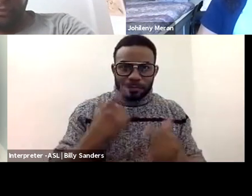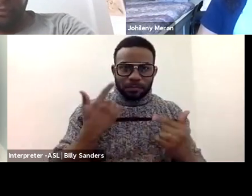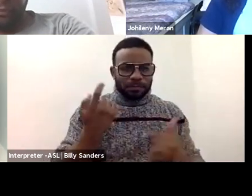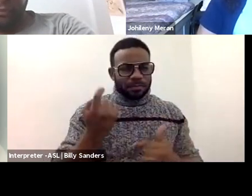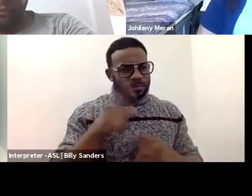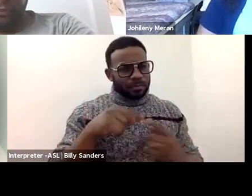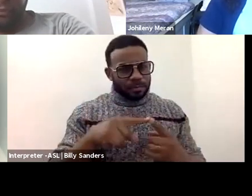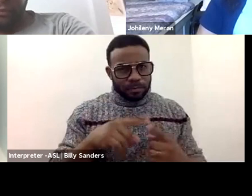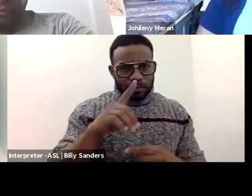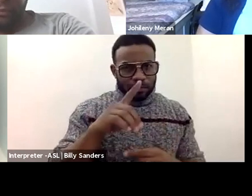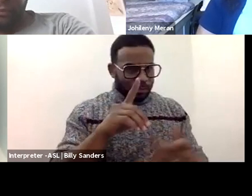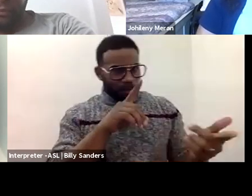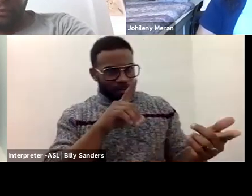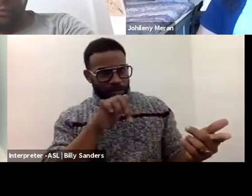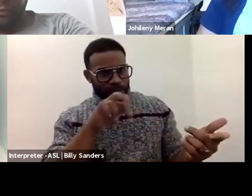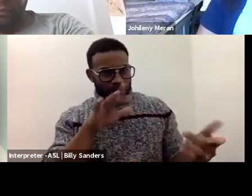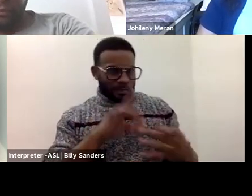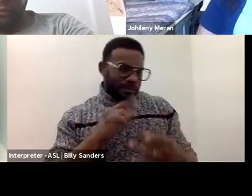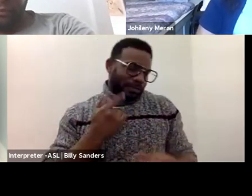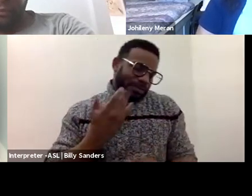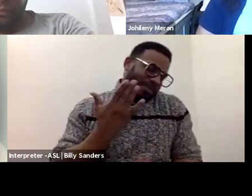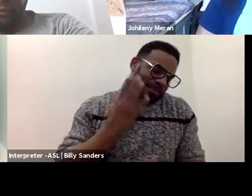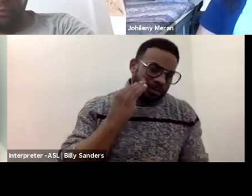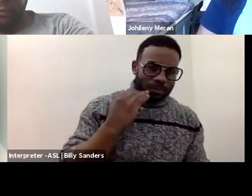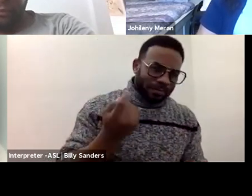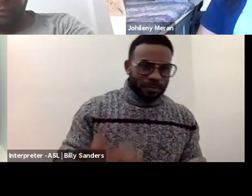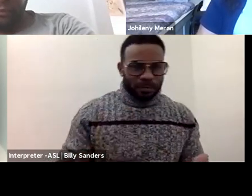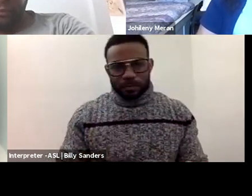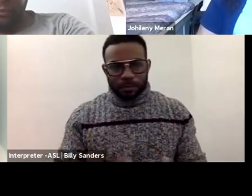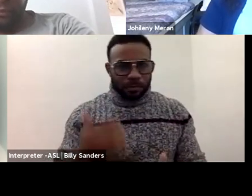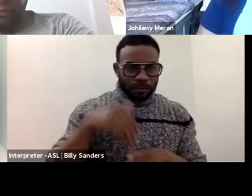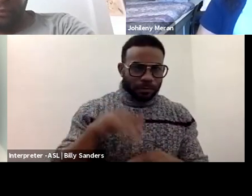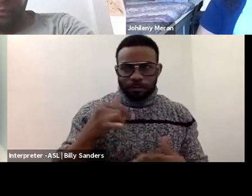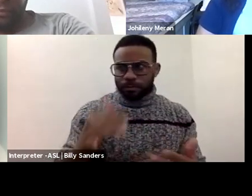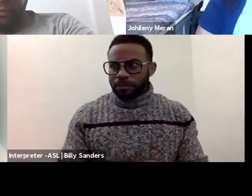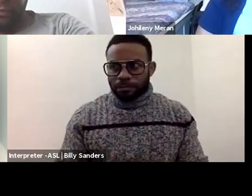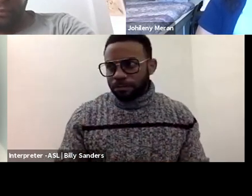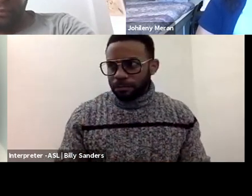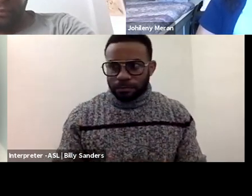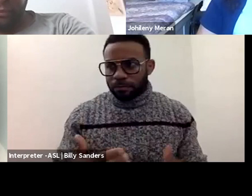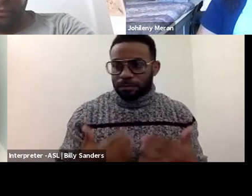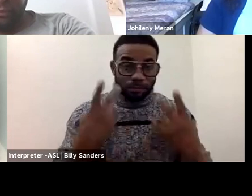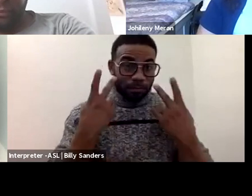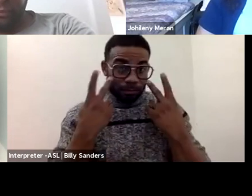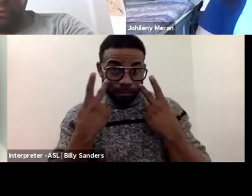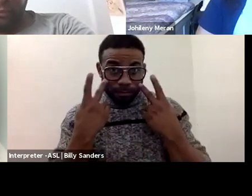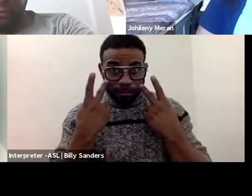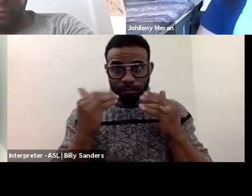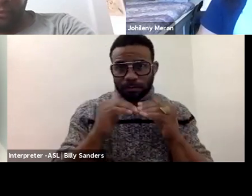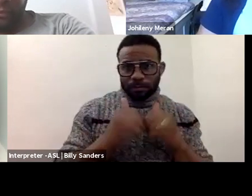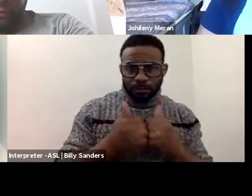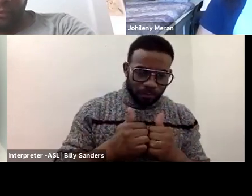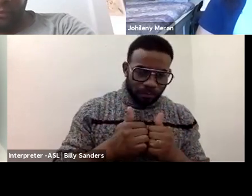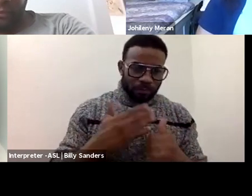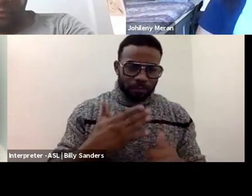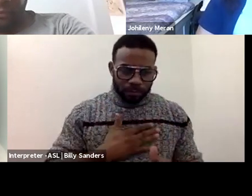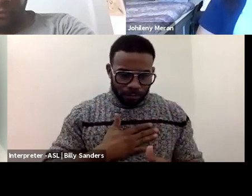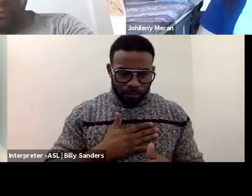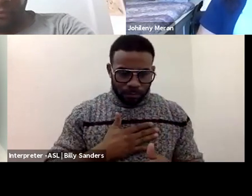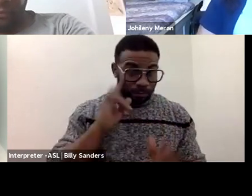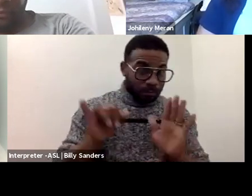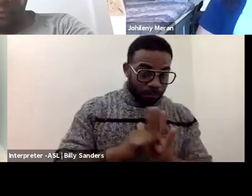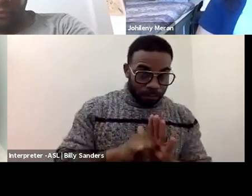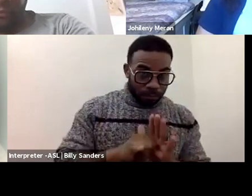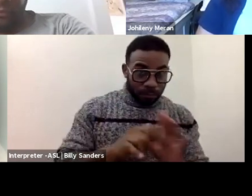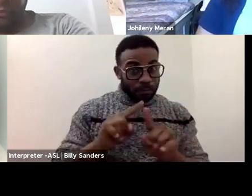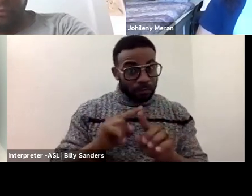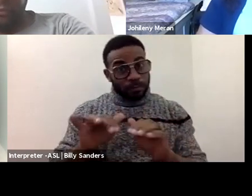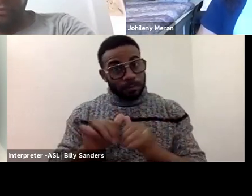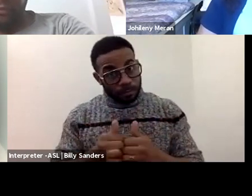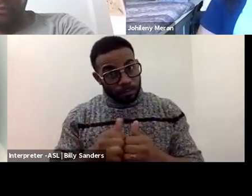I had a similar experience in terms of just like seeing how my identities and also how